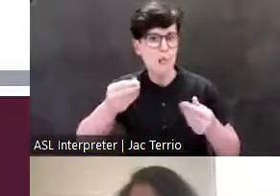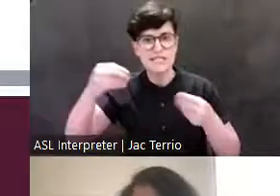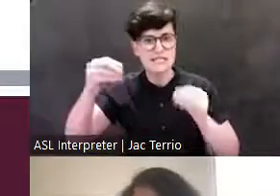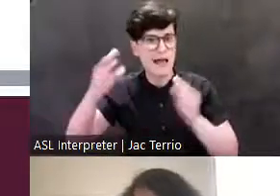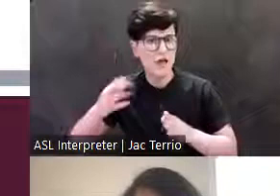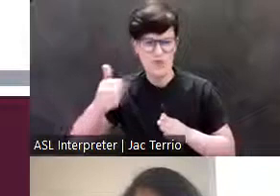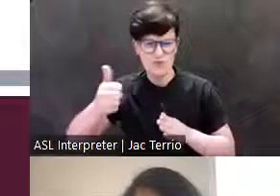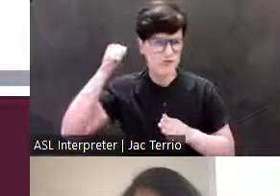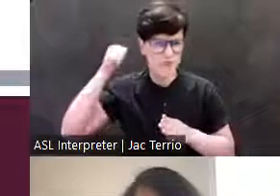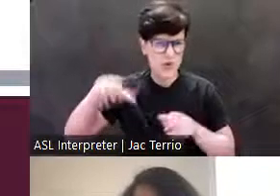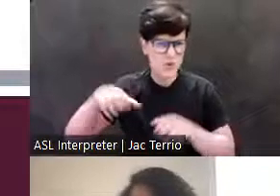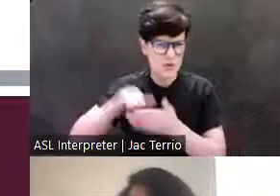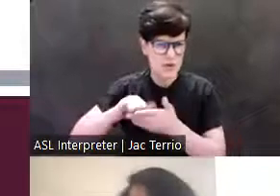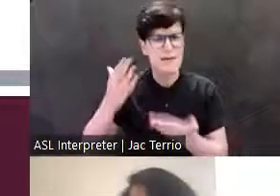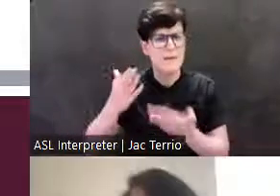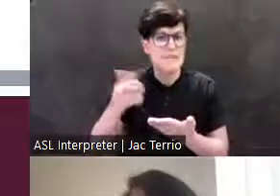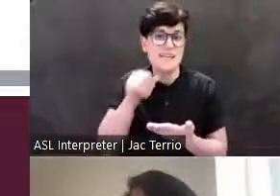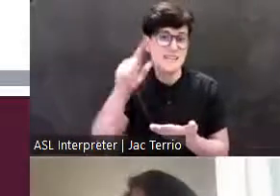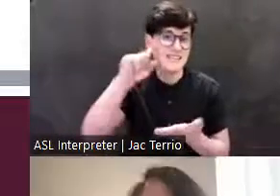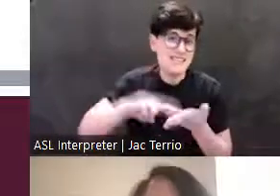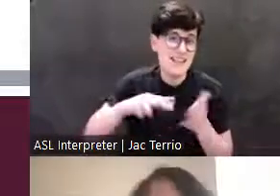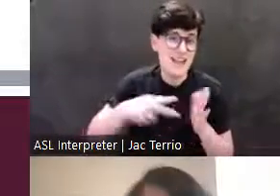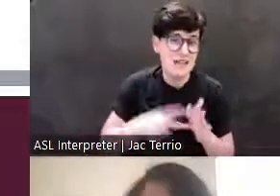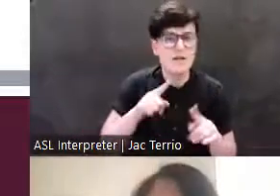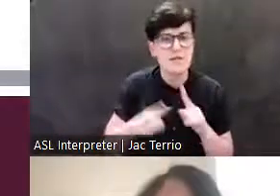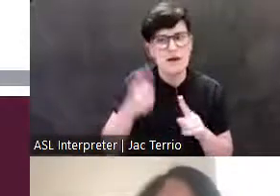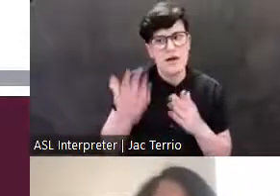Maybe not intentionally but because they thought it was too expensive.